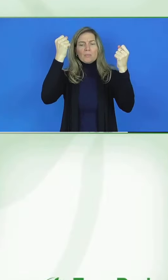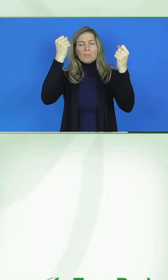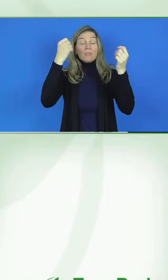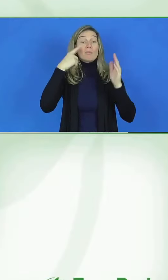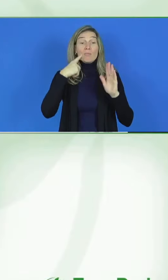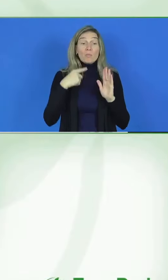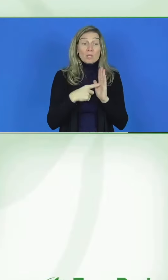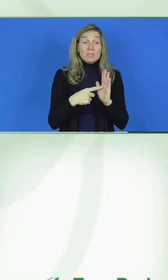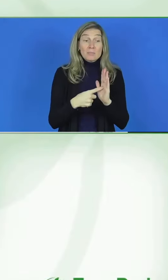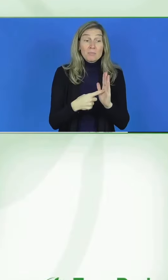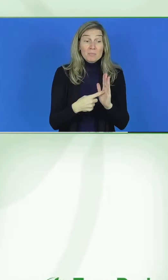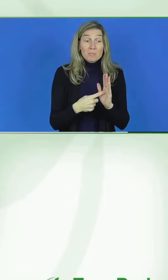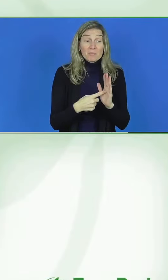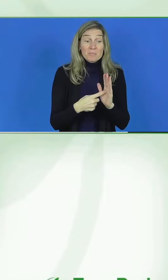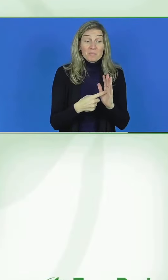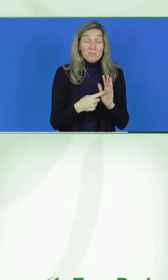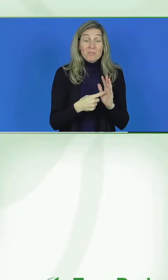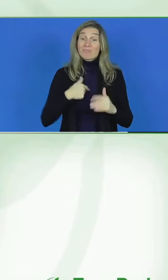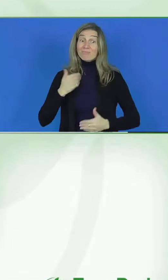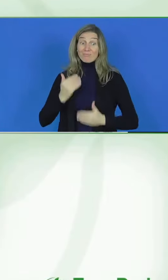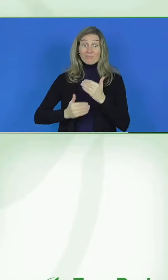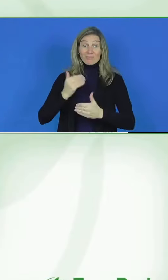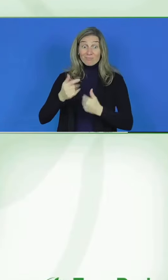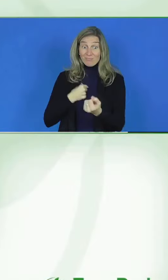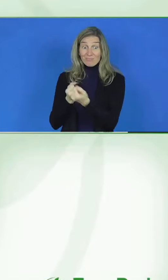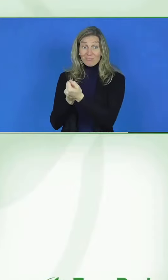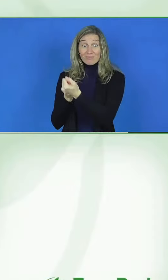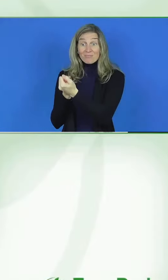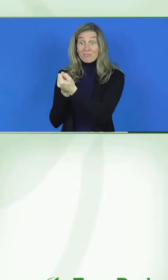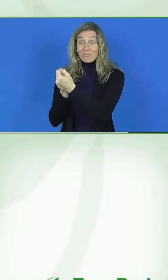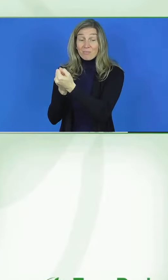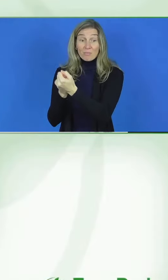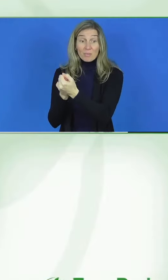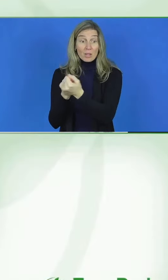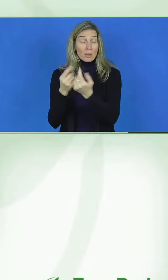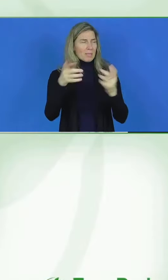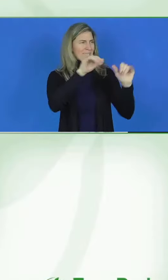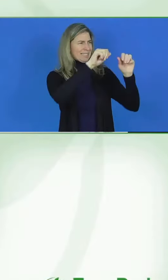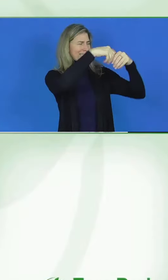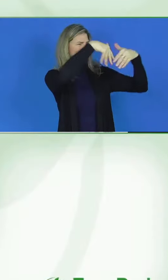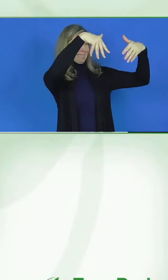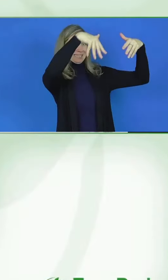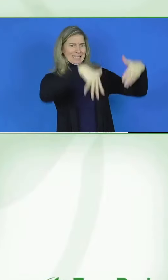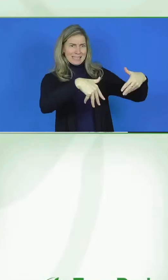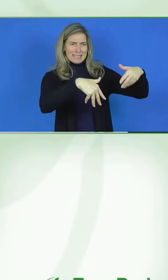working against you is very difficult for families and most describe it as traumatic.